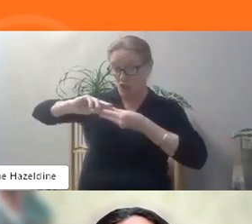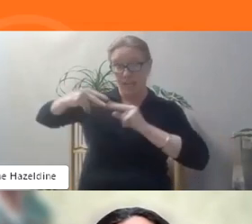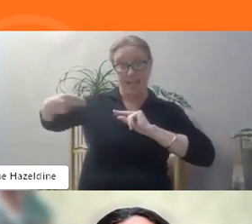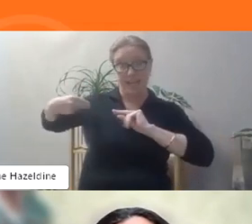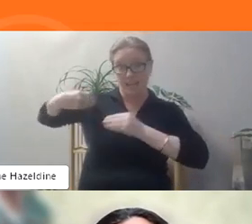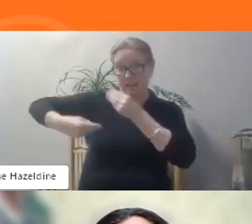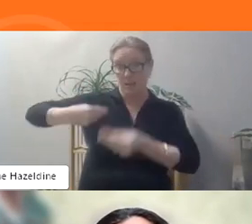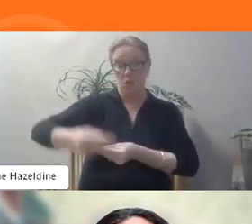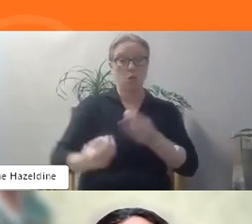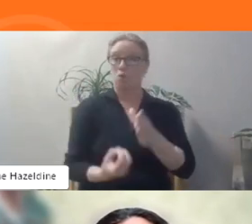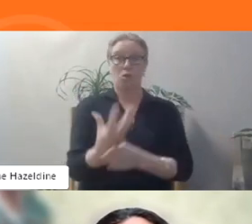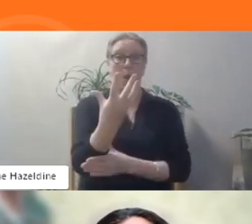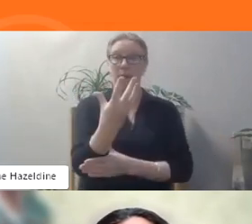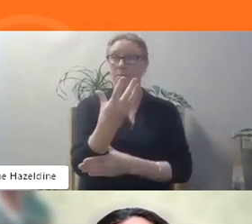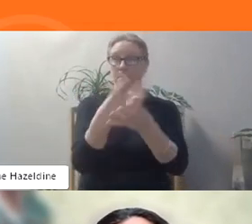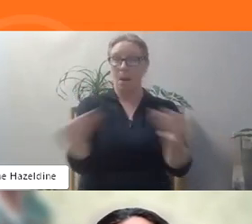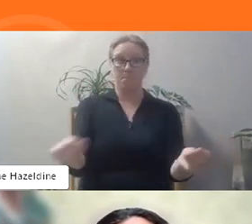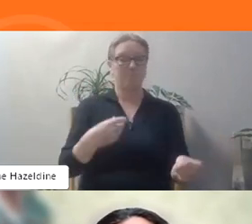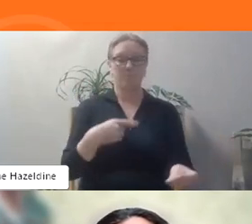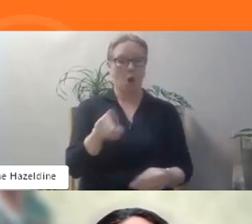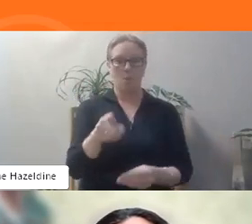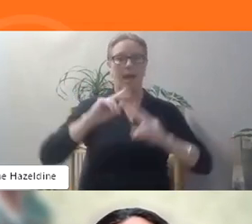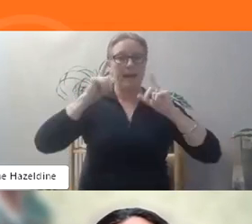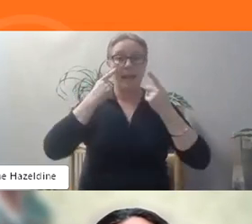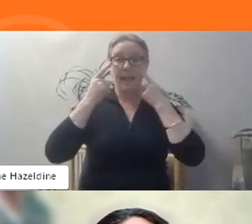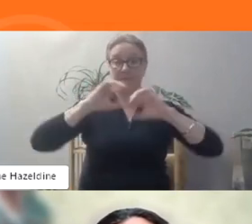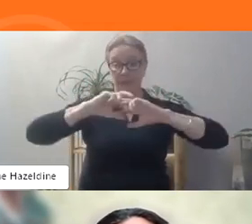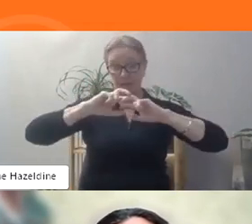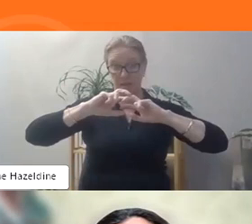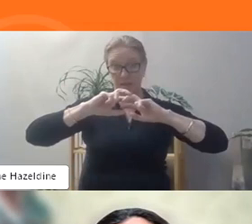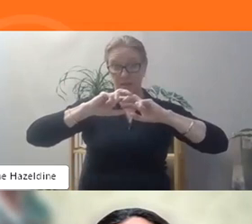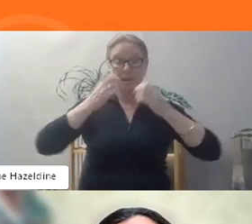sequential evidence-based instruction, the learner with SLD can be taught